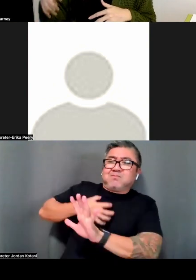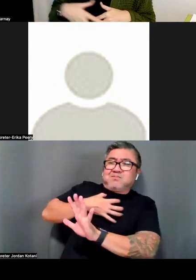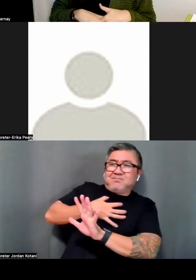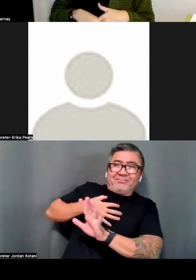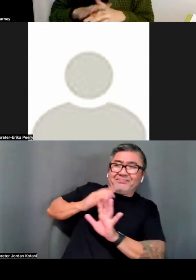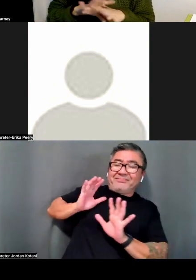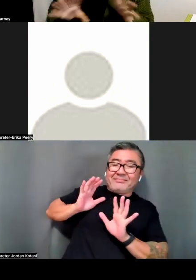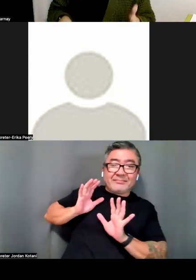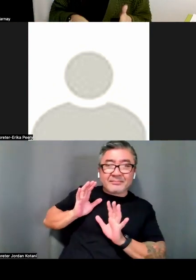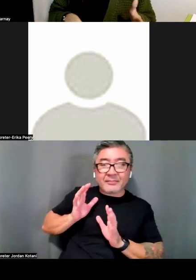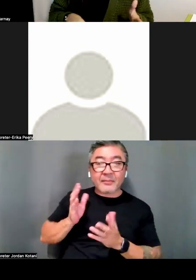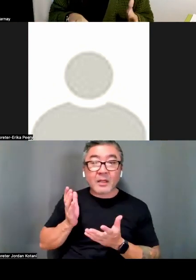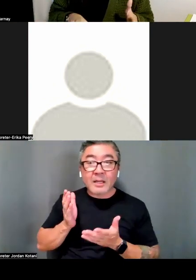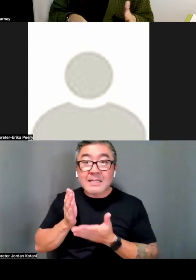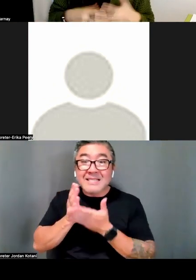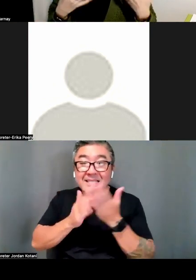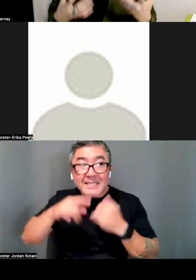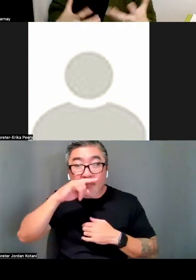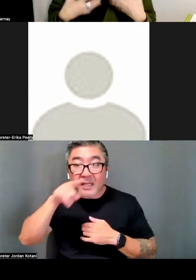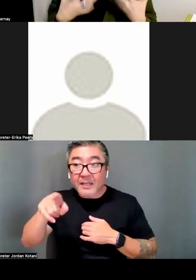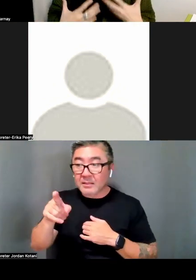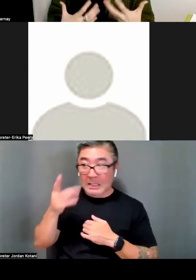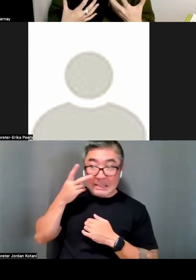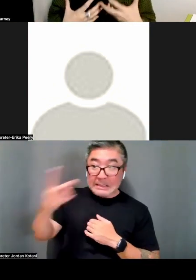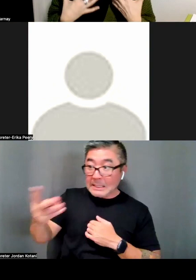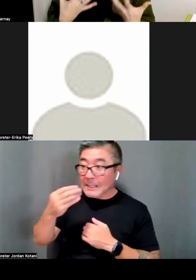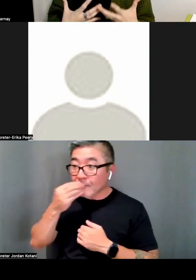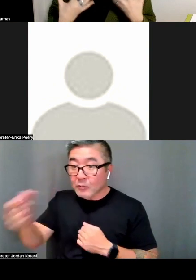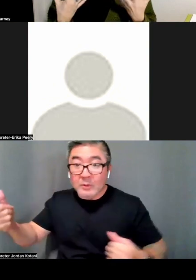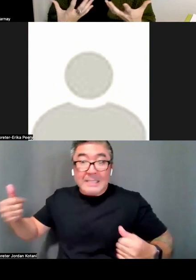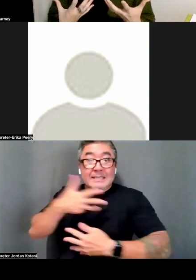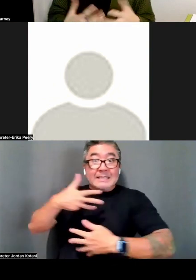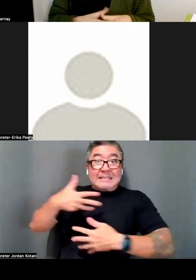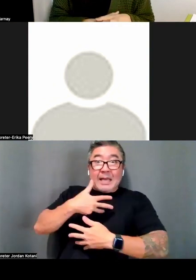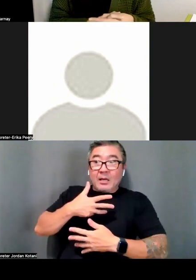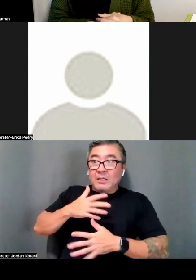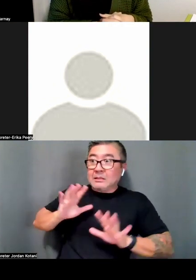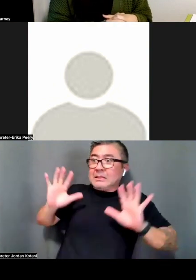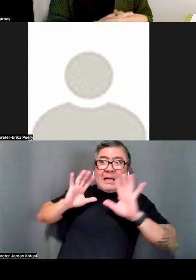I've had some that are afraid of those foods. Real physical response. Afraid, they cry. Some